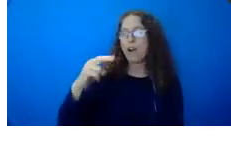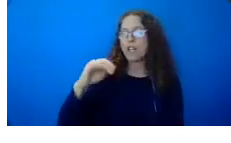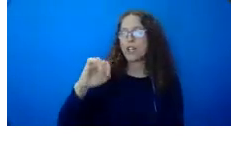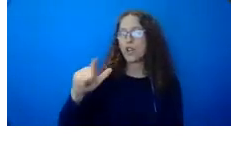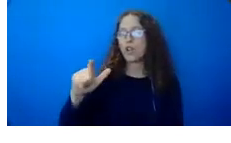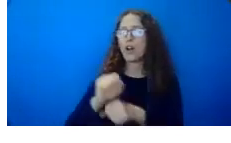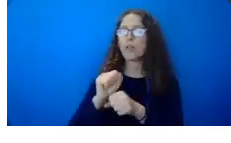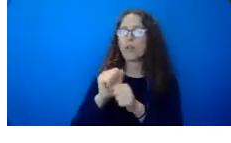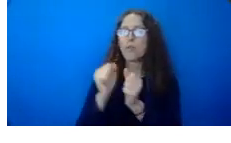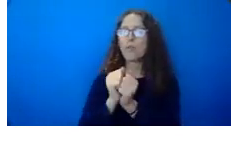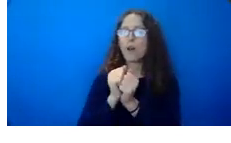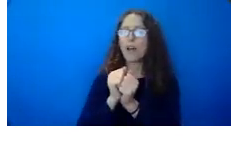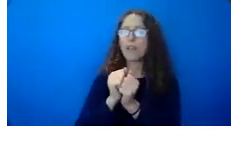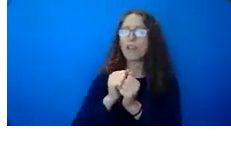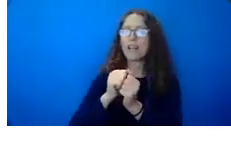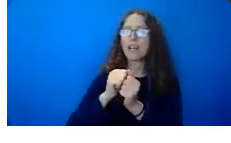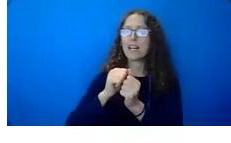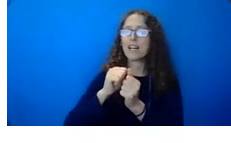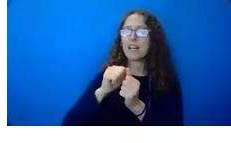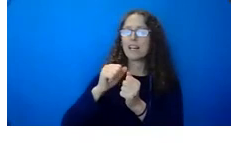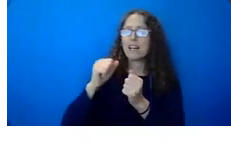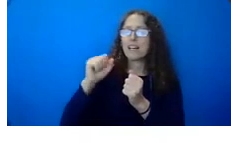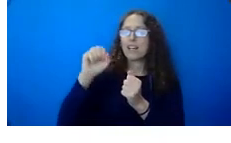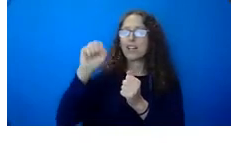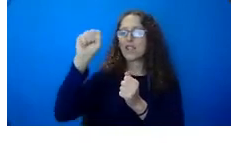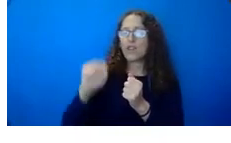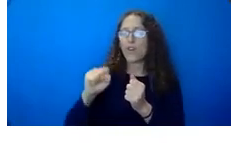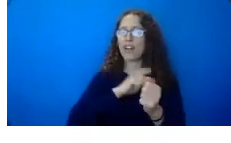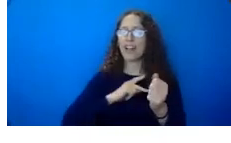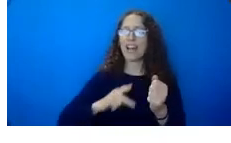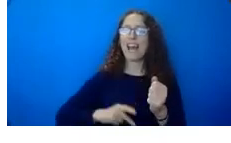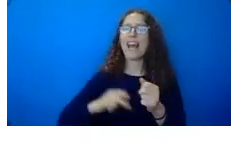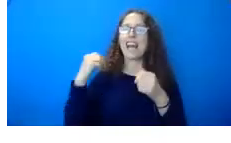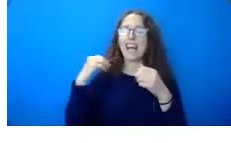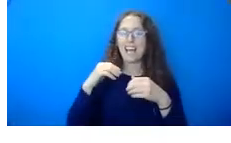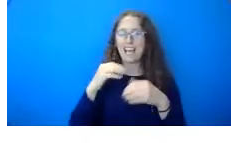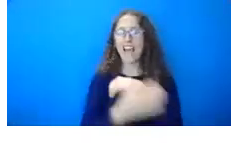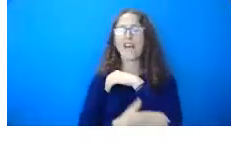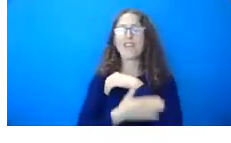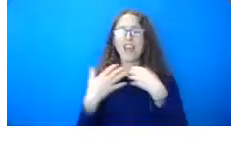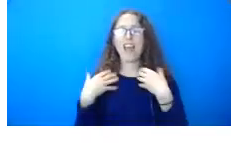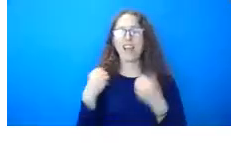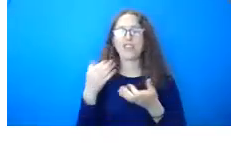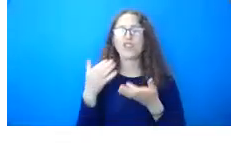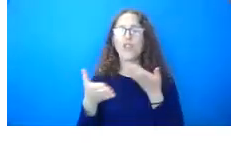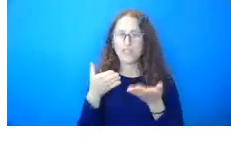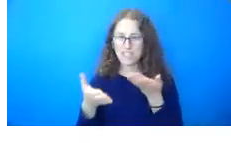» RACHEL. » RACHEL YOU SHOULD BE ABLE TO UNMUTE YOURSELF.